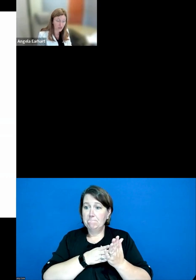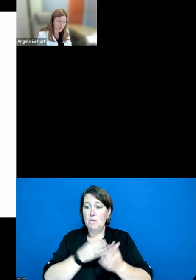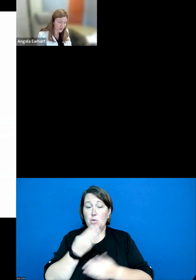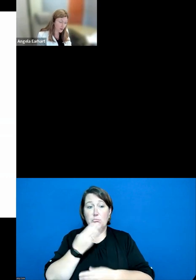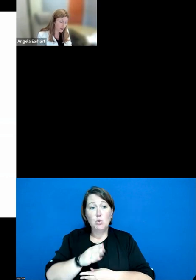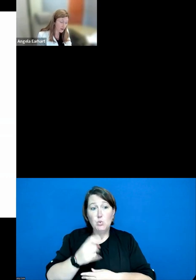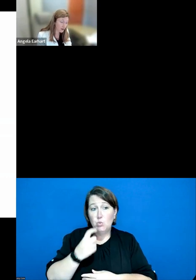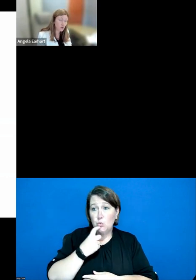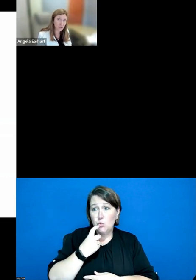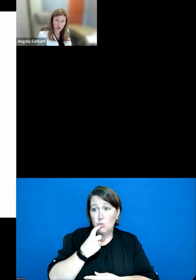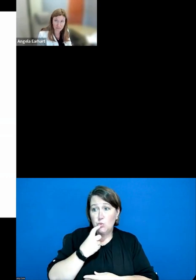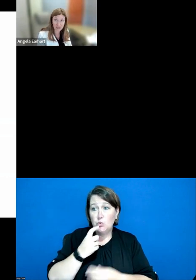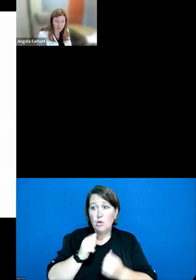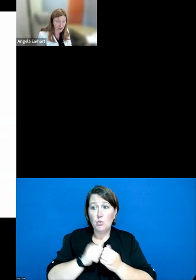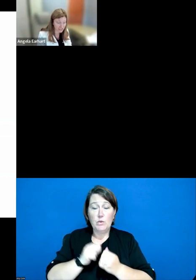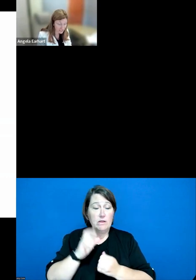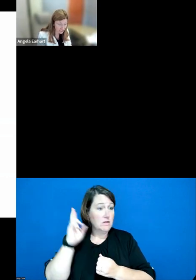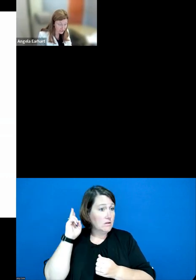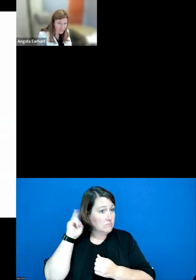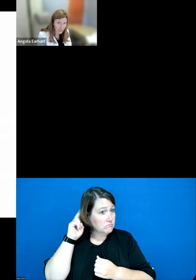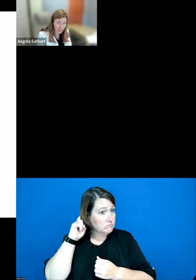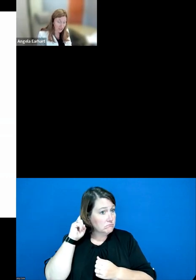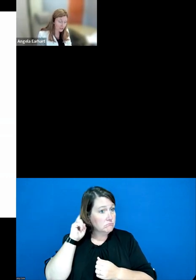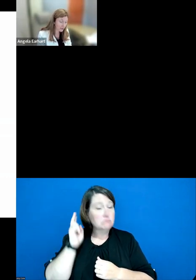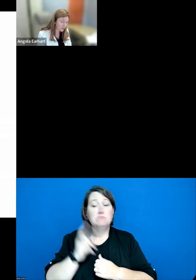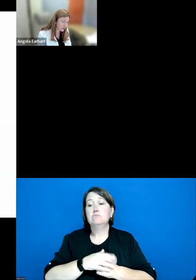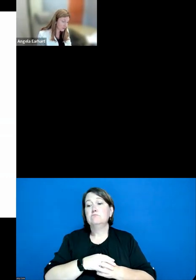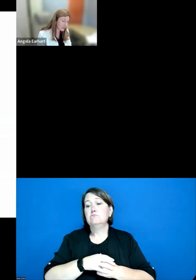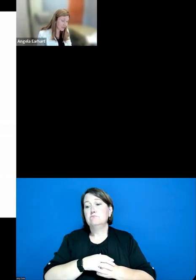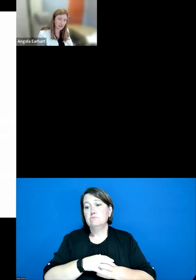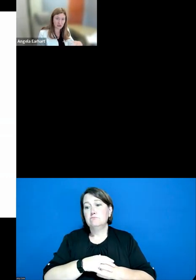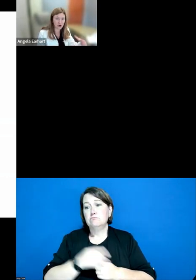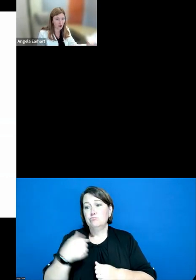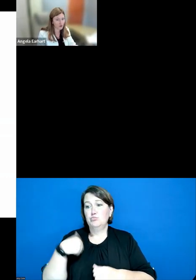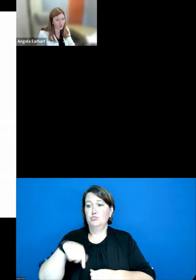with cochlear implant processors. So we can start off